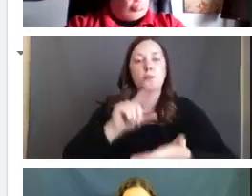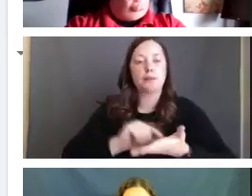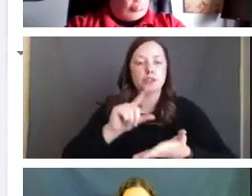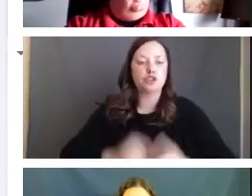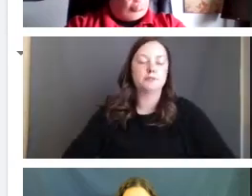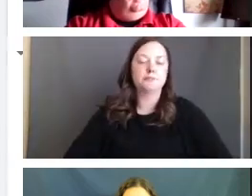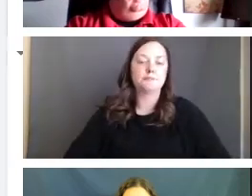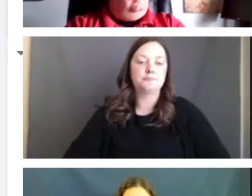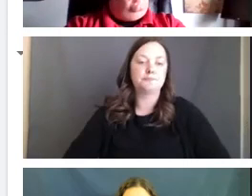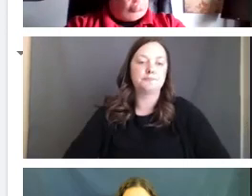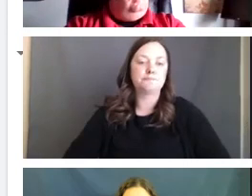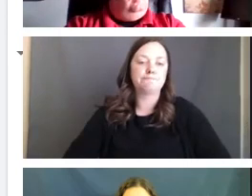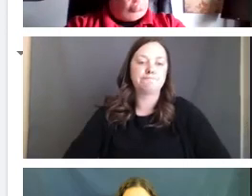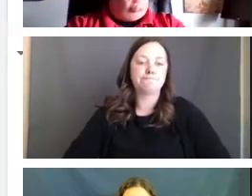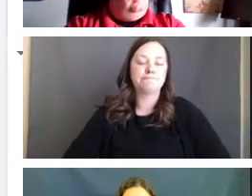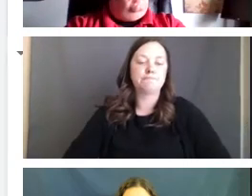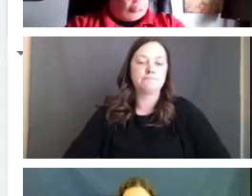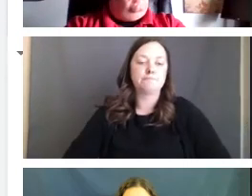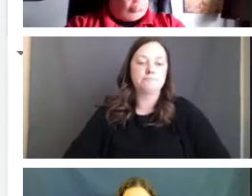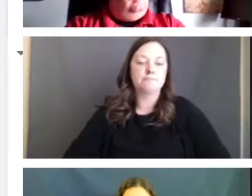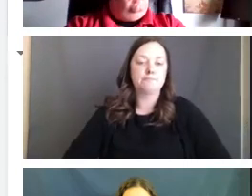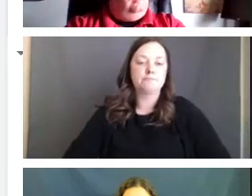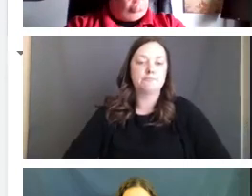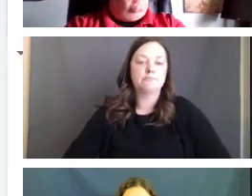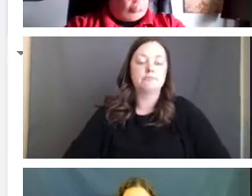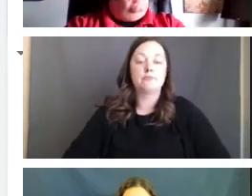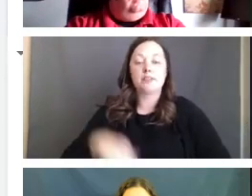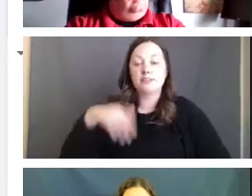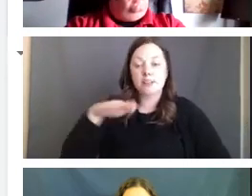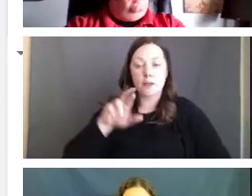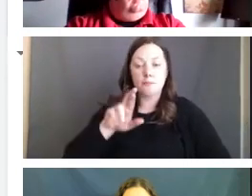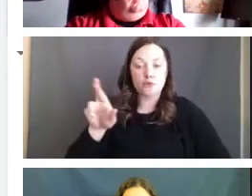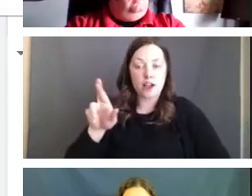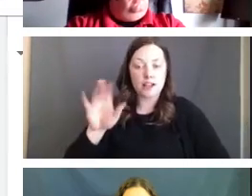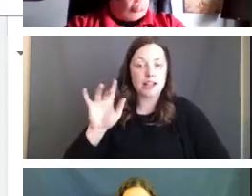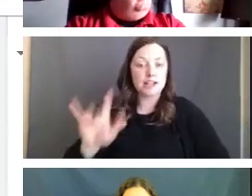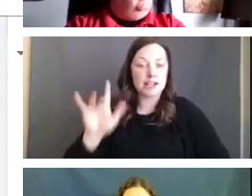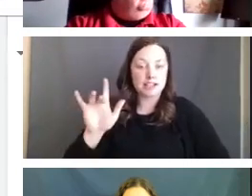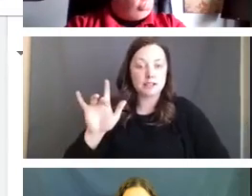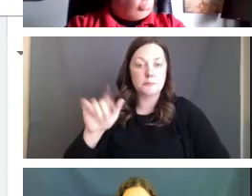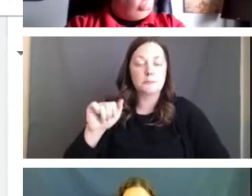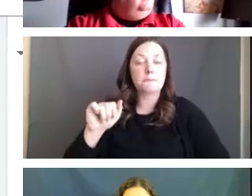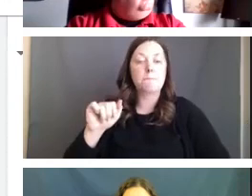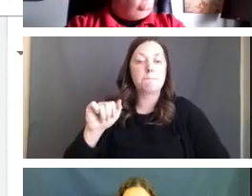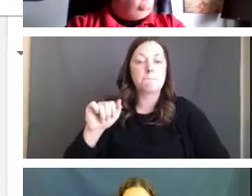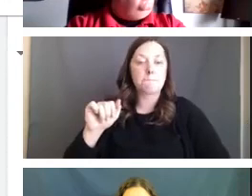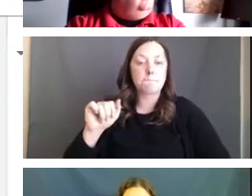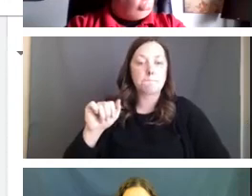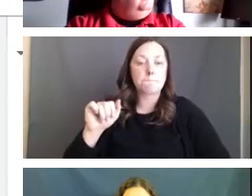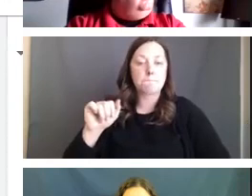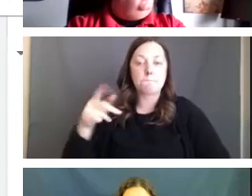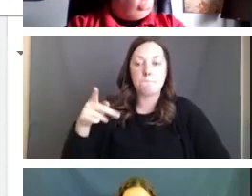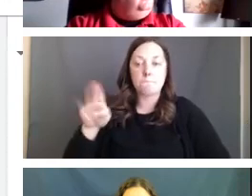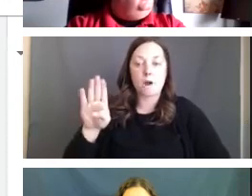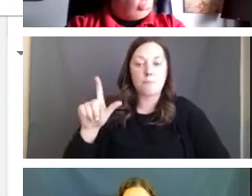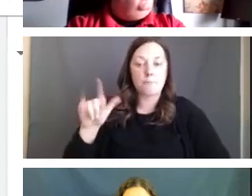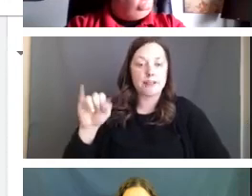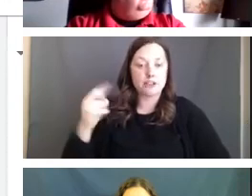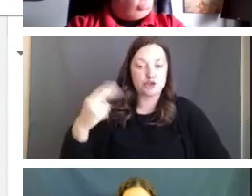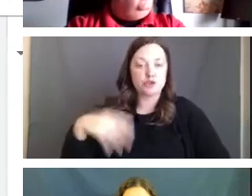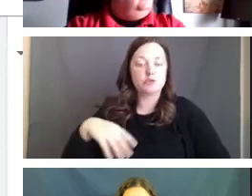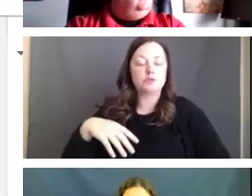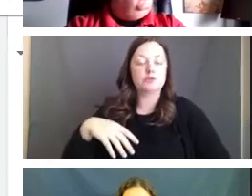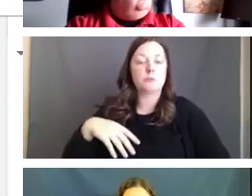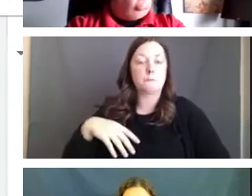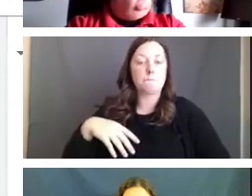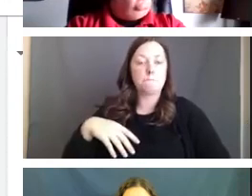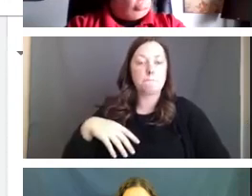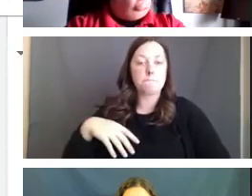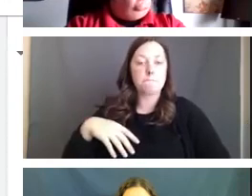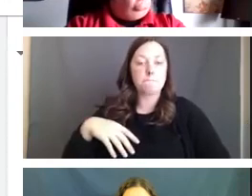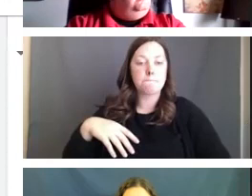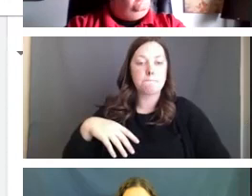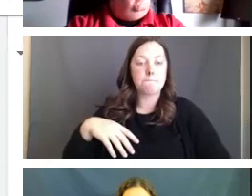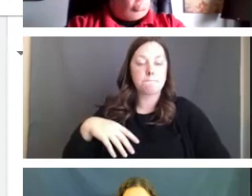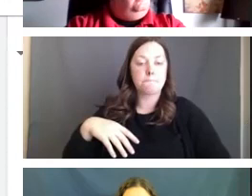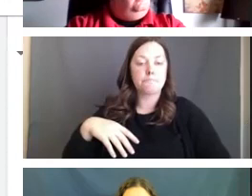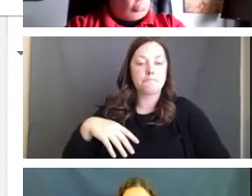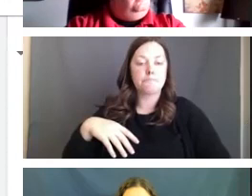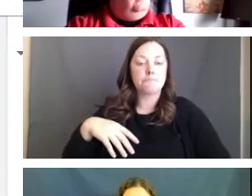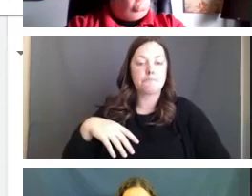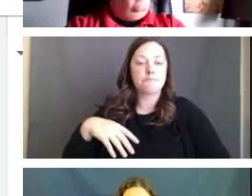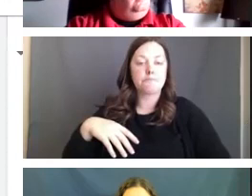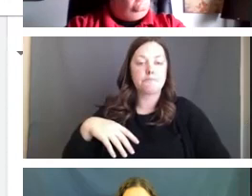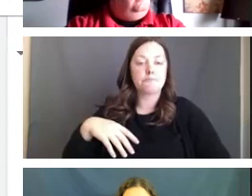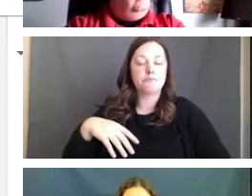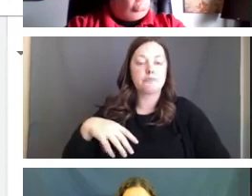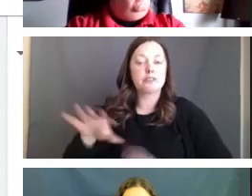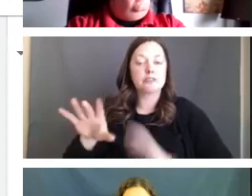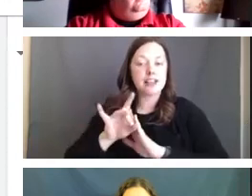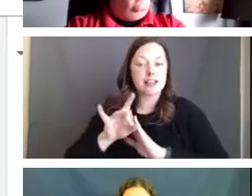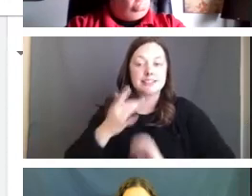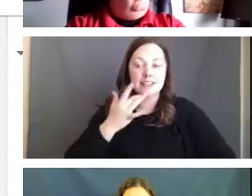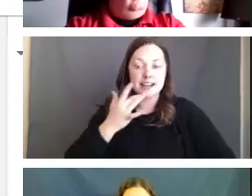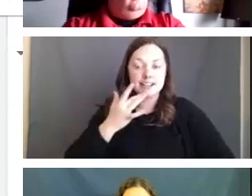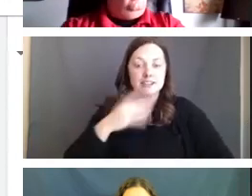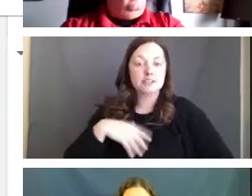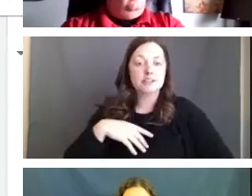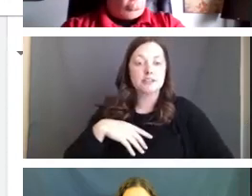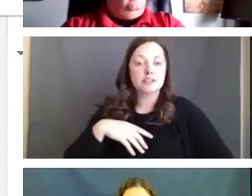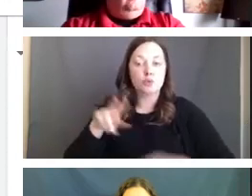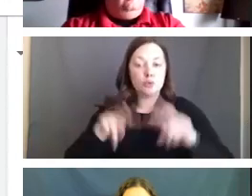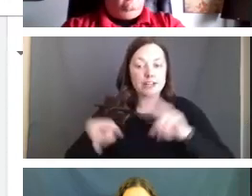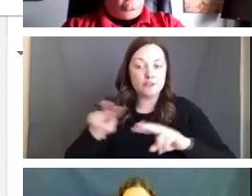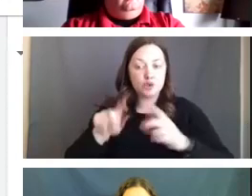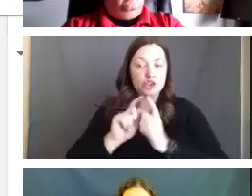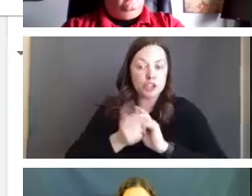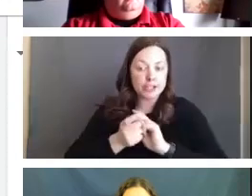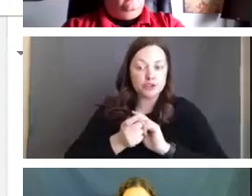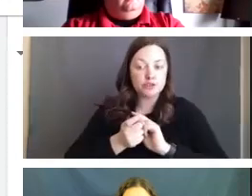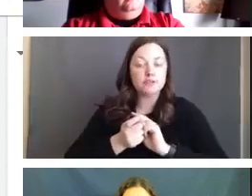And results on the next page because there is no way I can put it to where it is a document